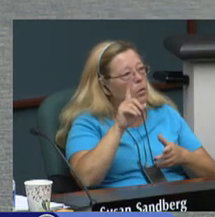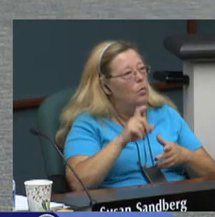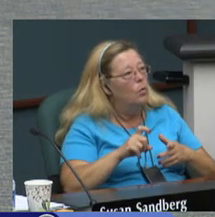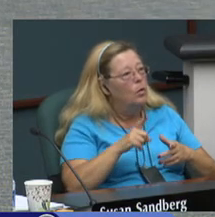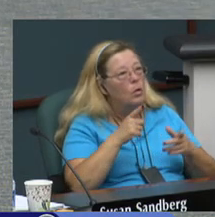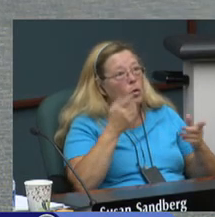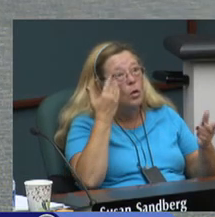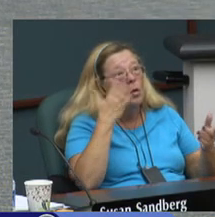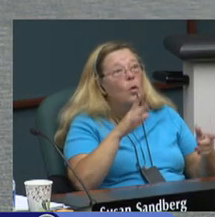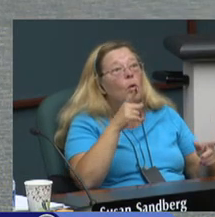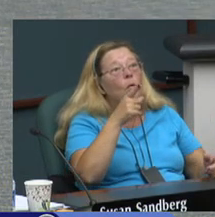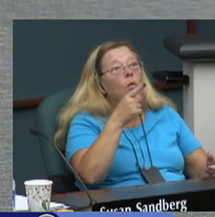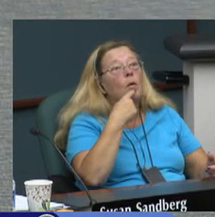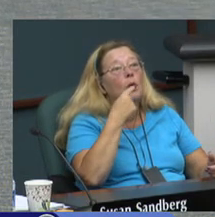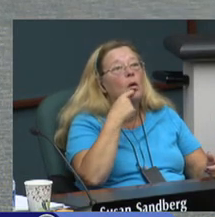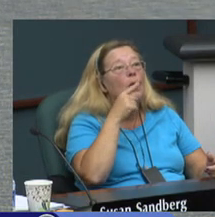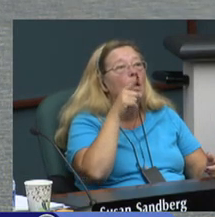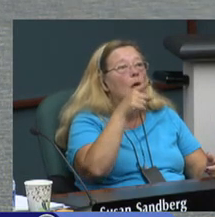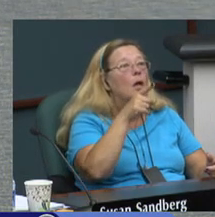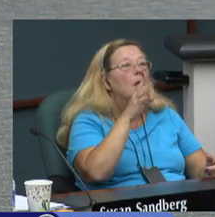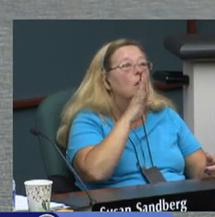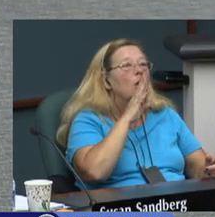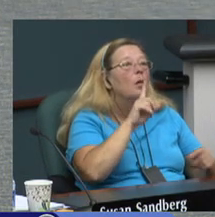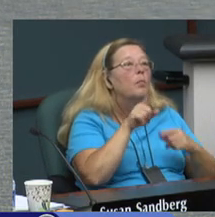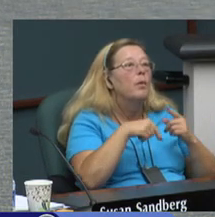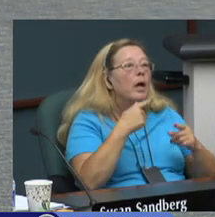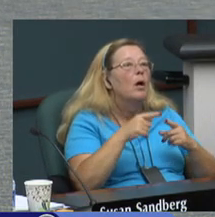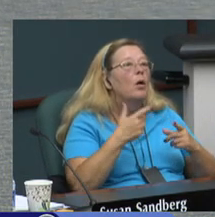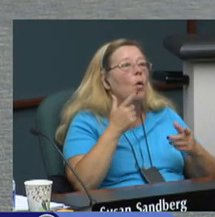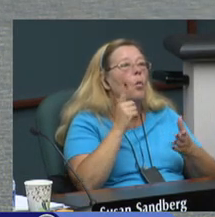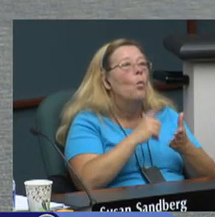other words closed they were talking about you know what's what defines